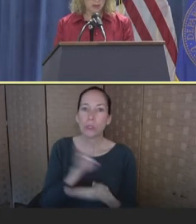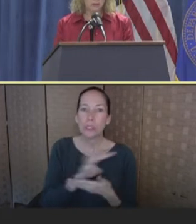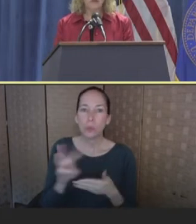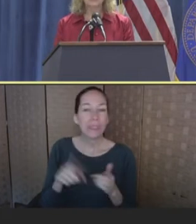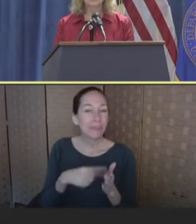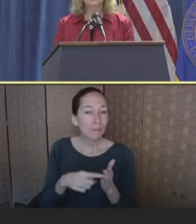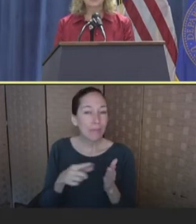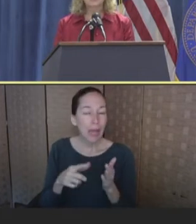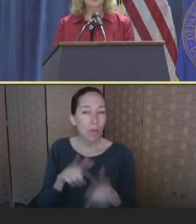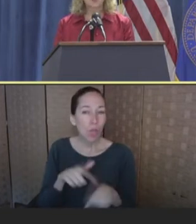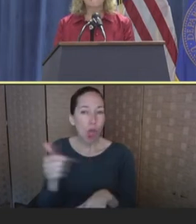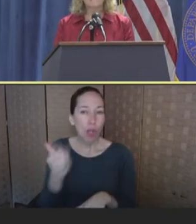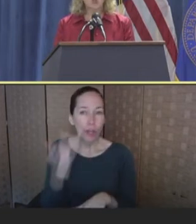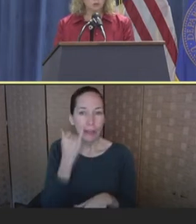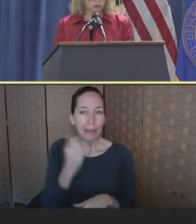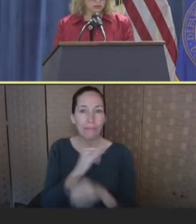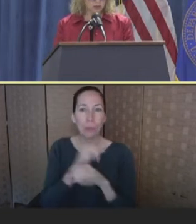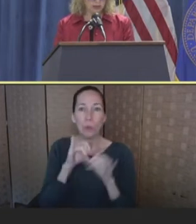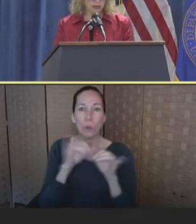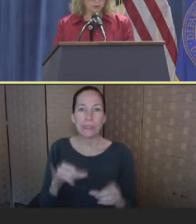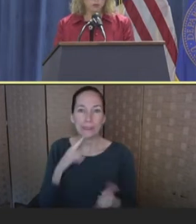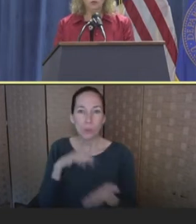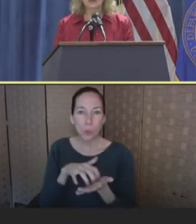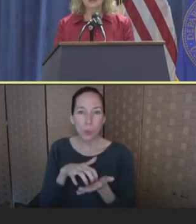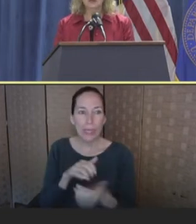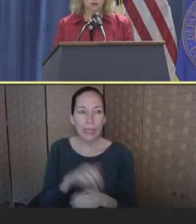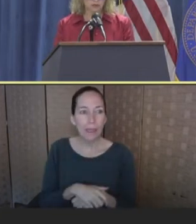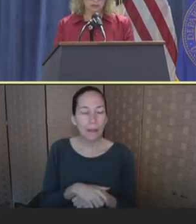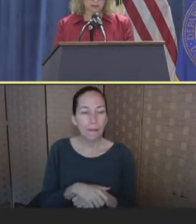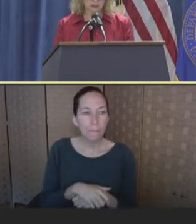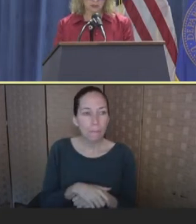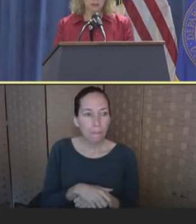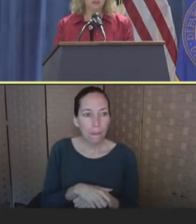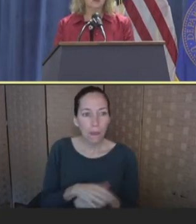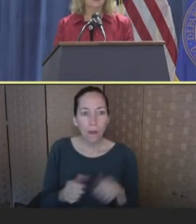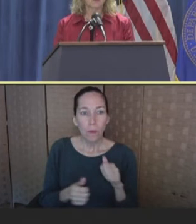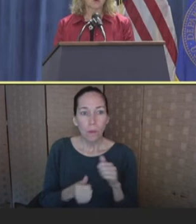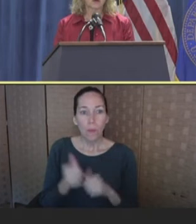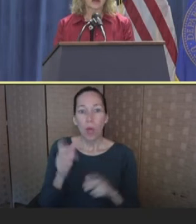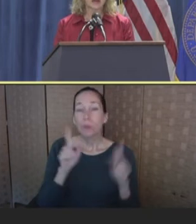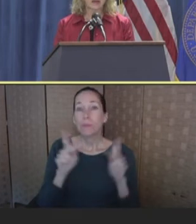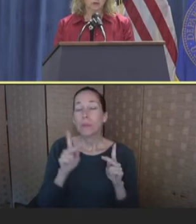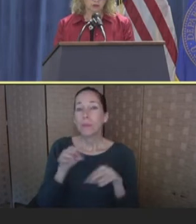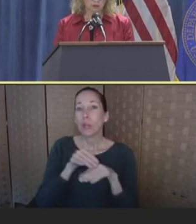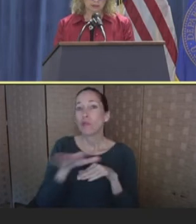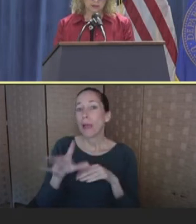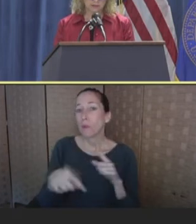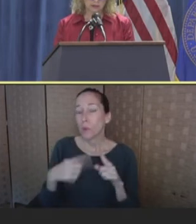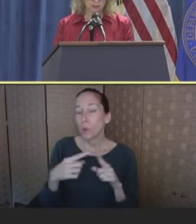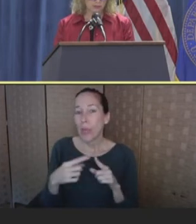Infectious people are most able to transmit during the days immediately before and after the onset of symptoms.